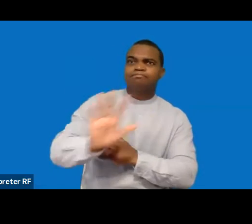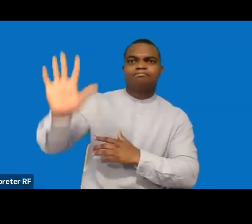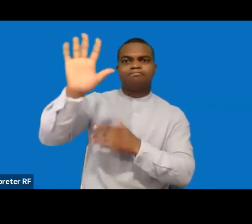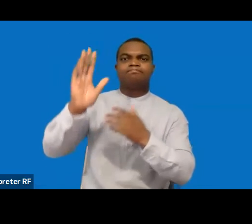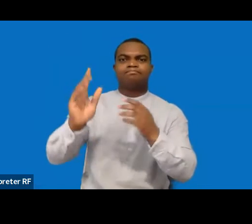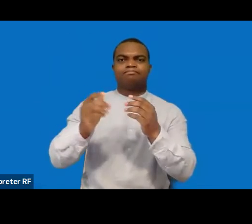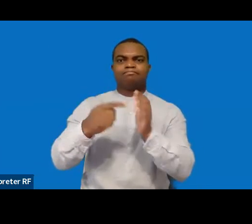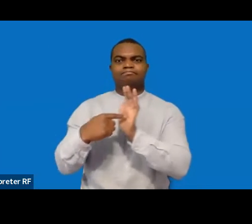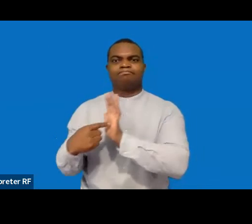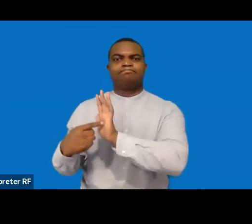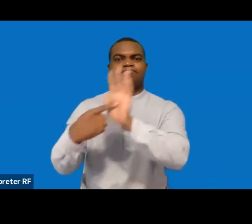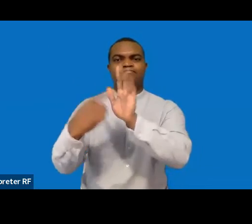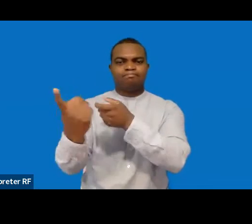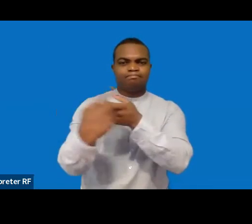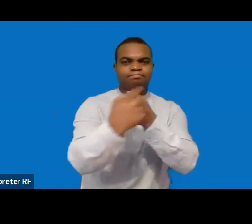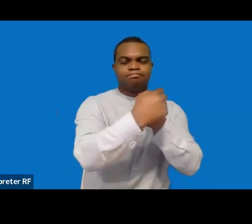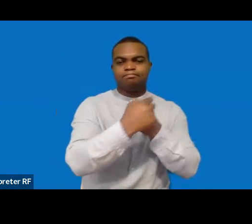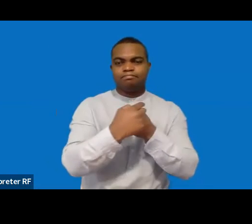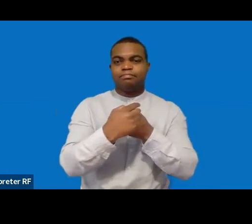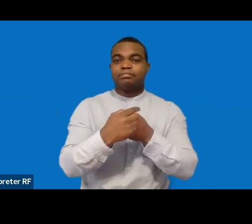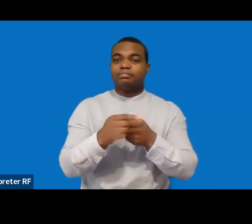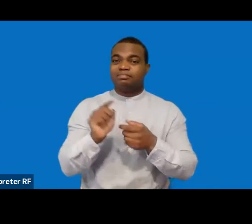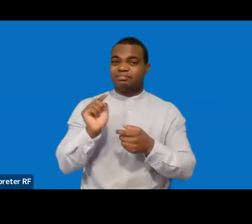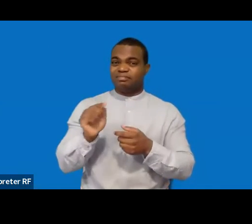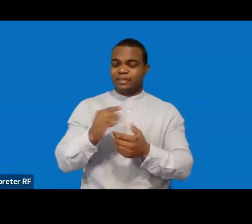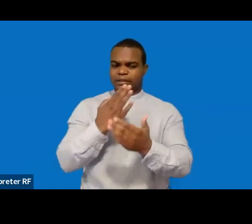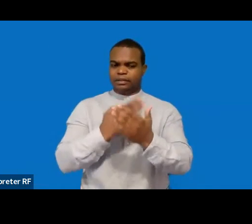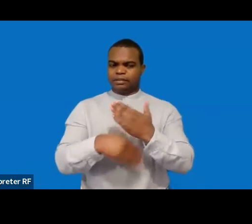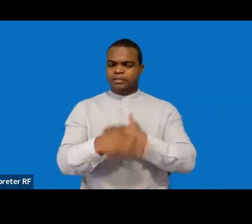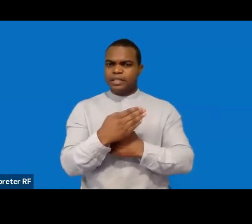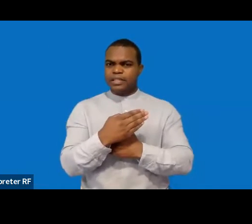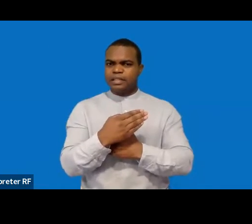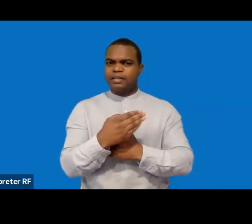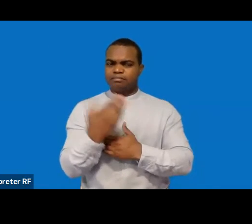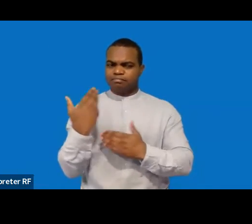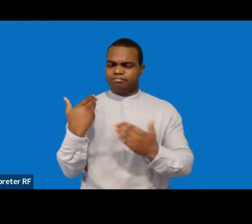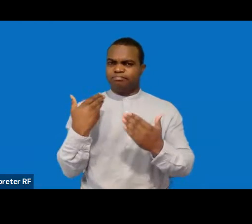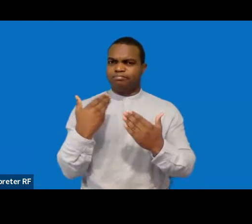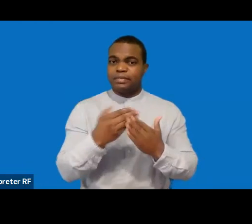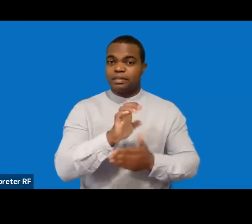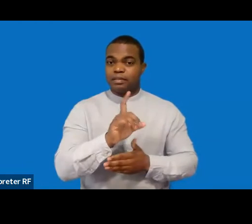And we do notice and really appreciate the big interest, the important interest,